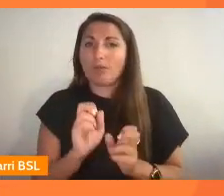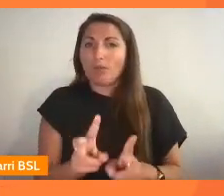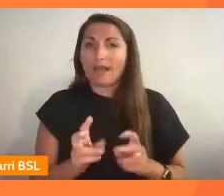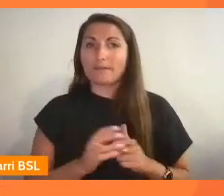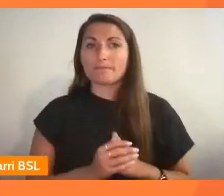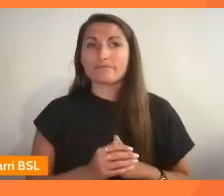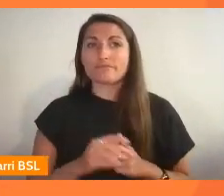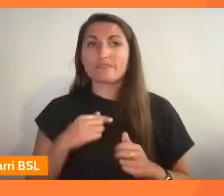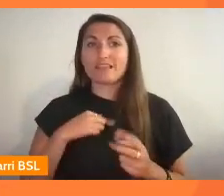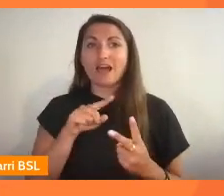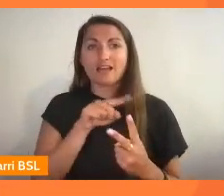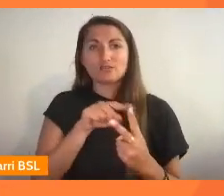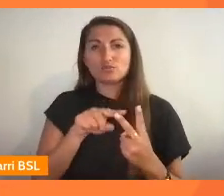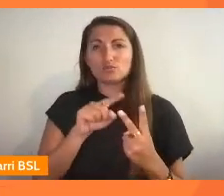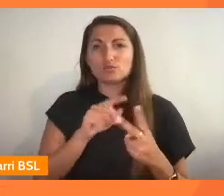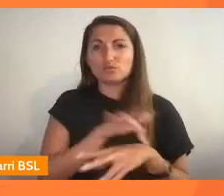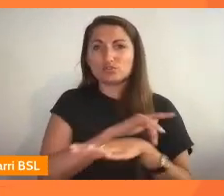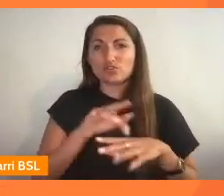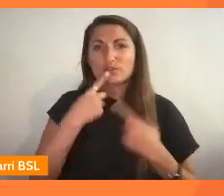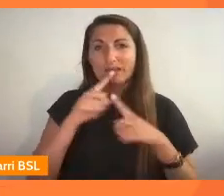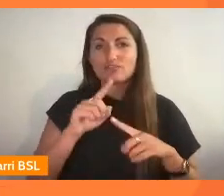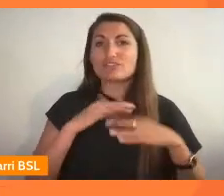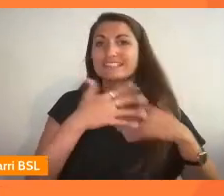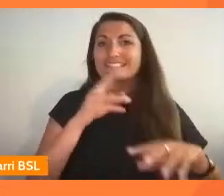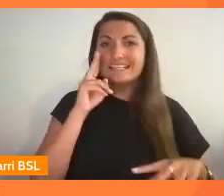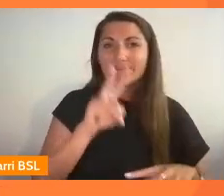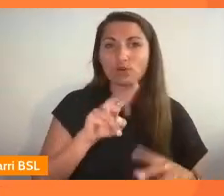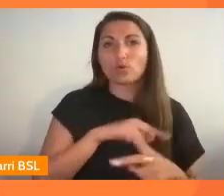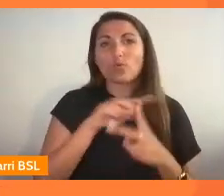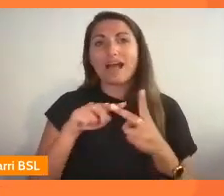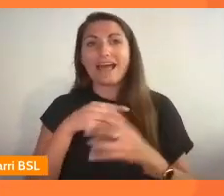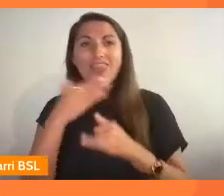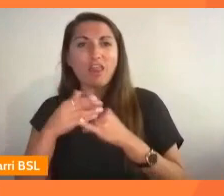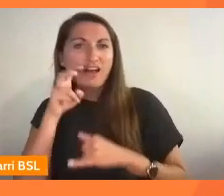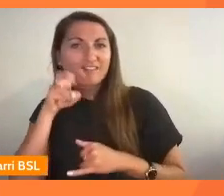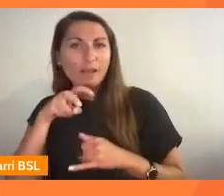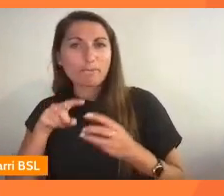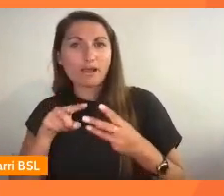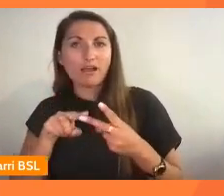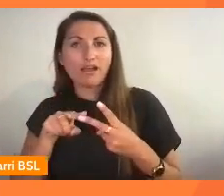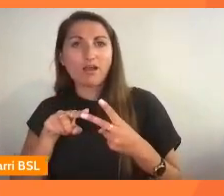and The Last Vampire is because for us, the digital platforms